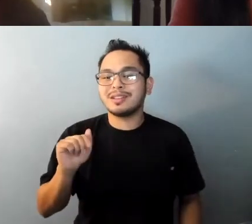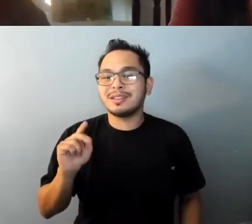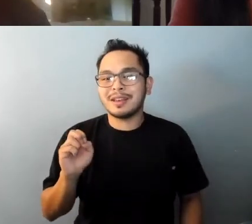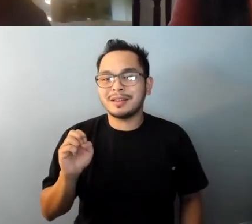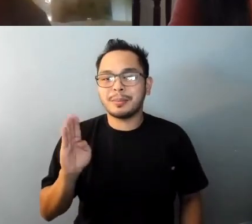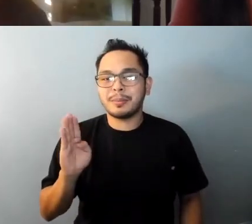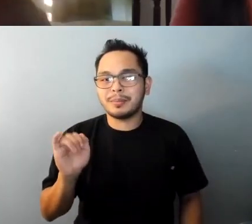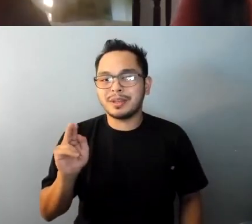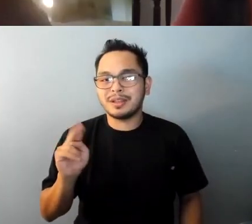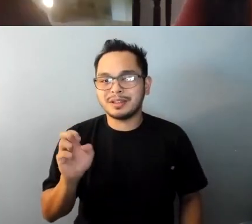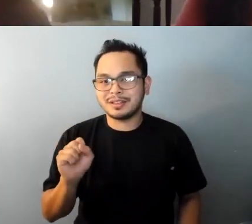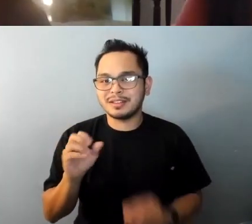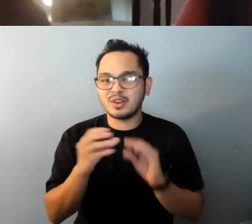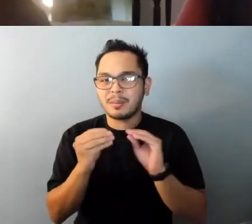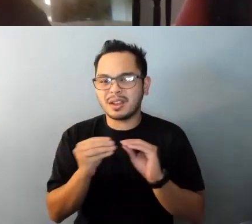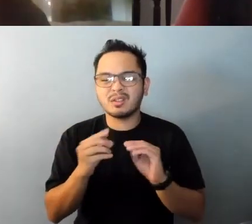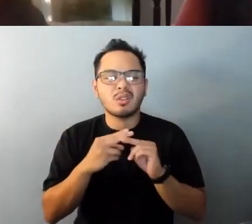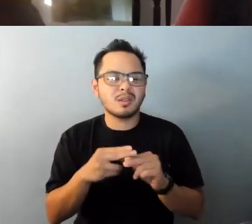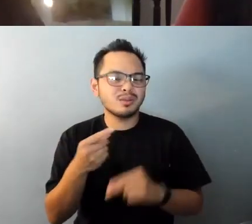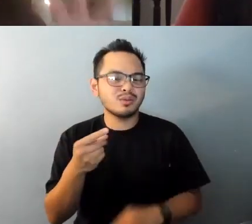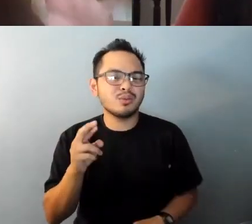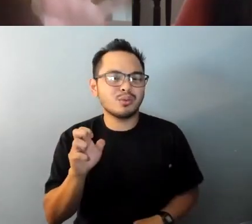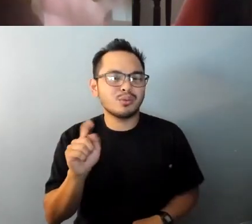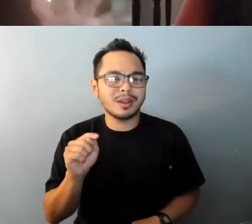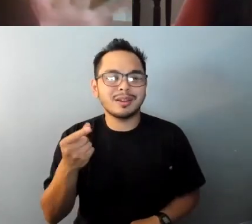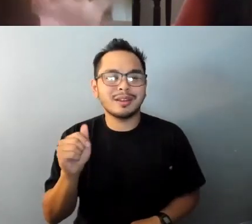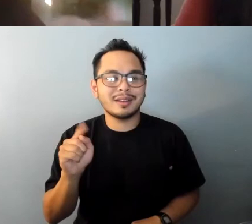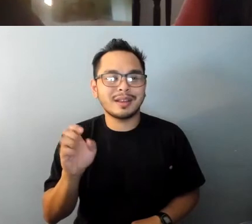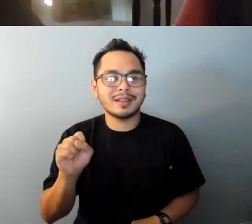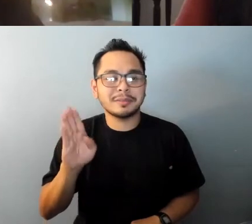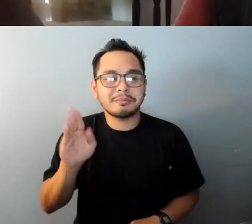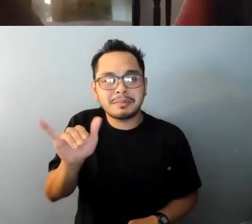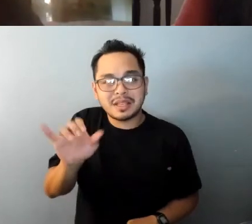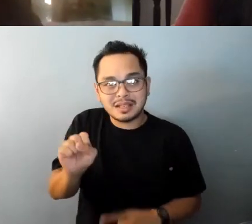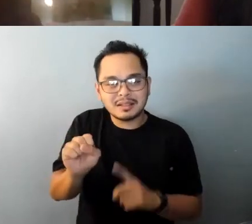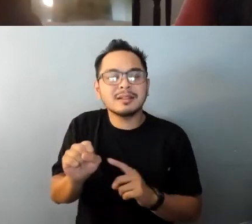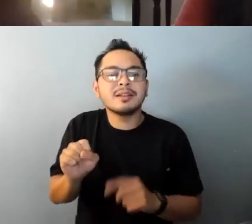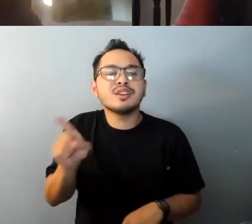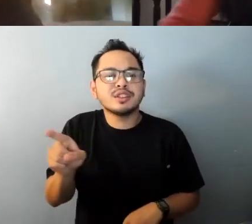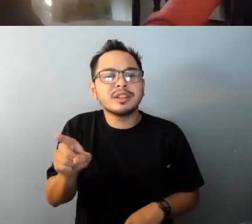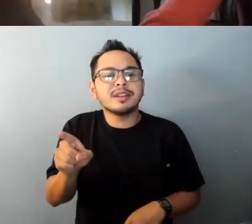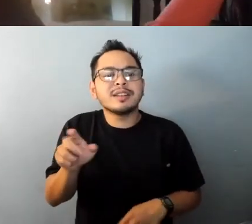Gatsby's which is kind of all over the internet with daisies sitting on her baby saying what baby?